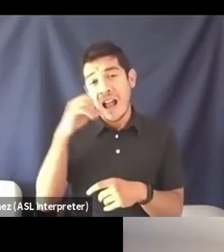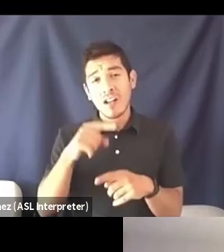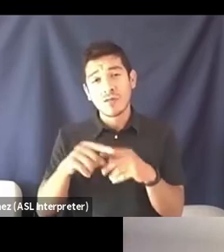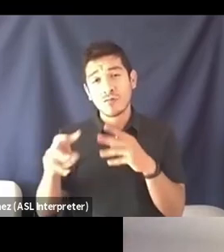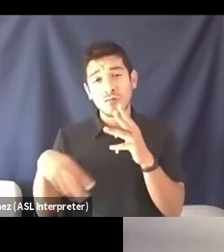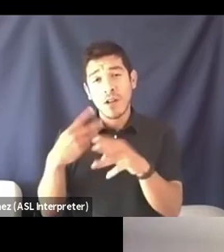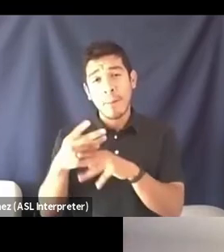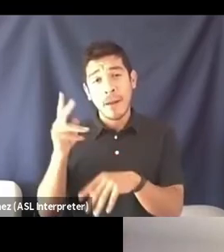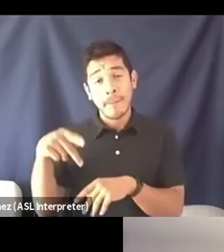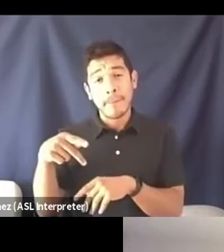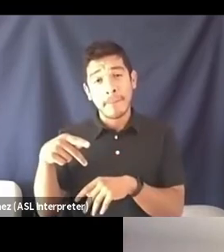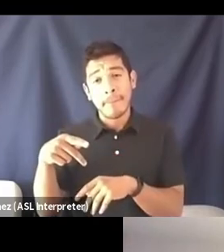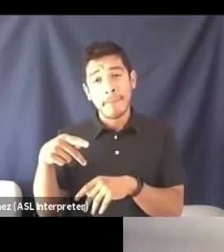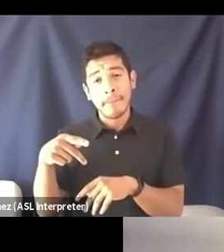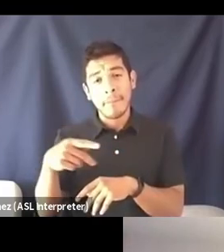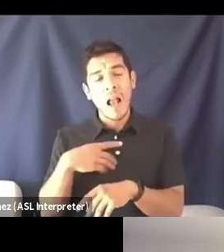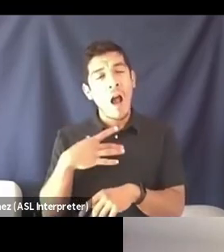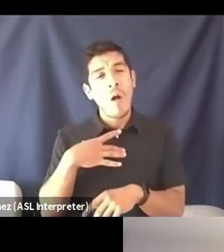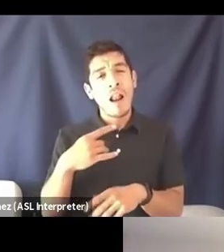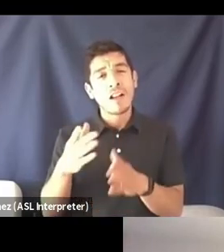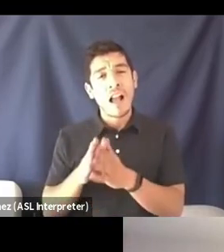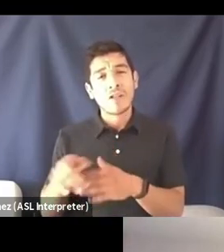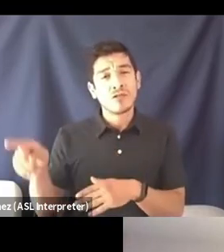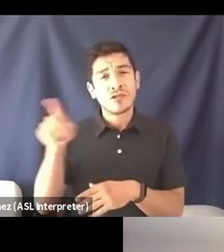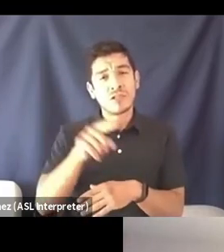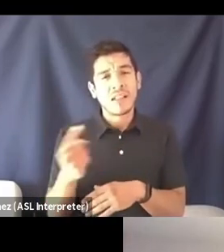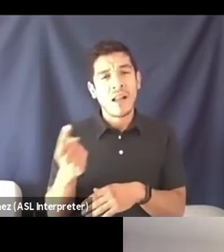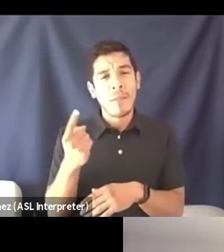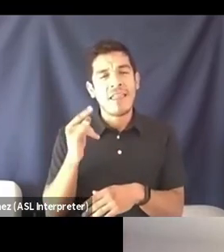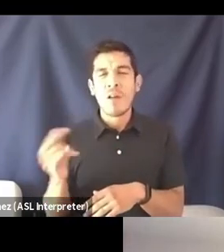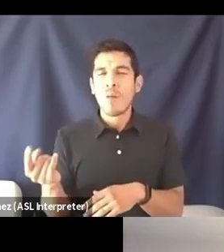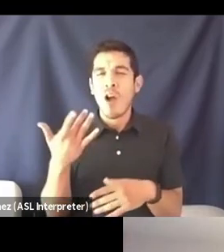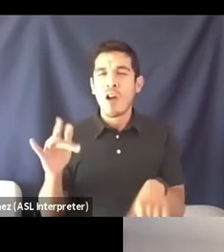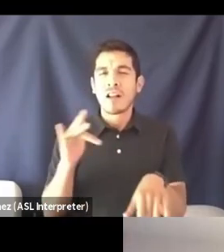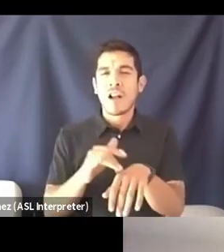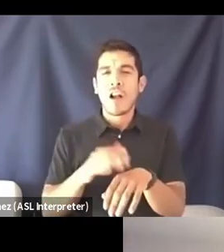I would just like to ask you guys something that we've already touched on in this conversation.